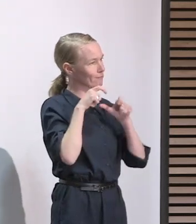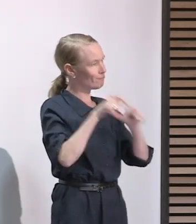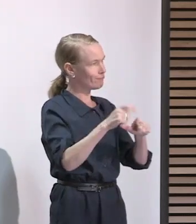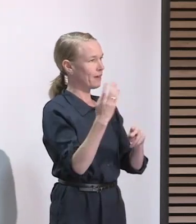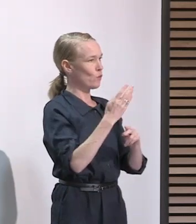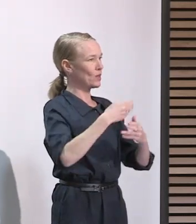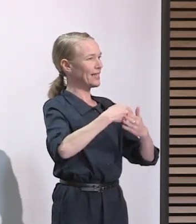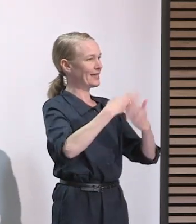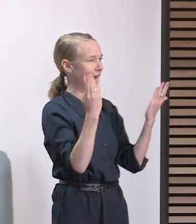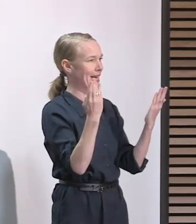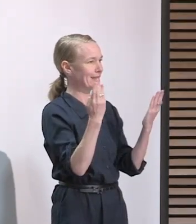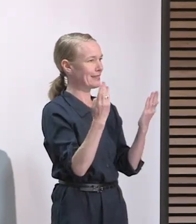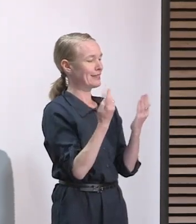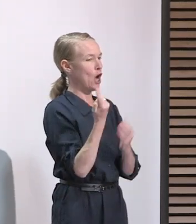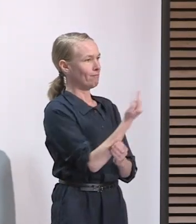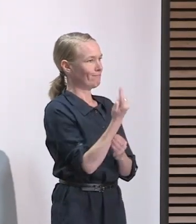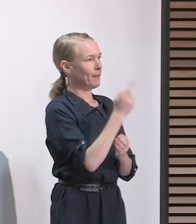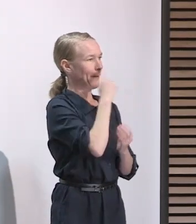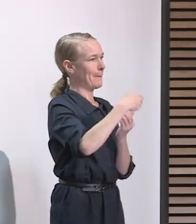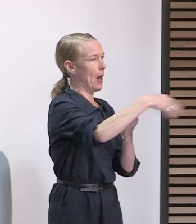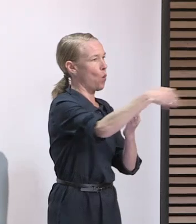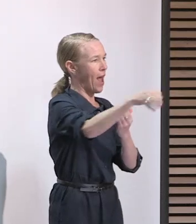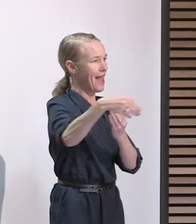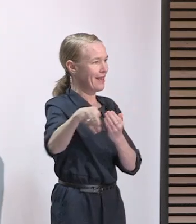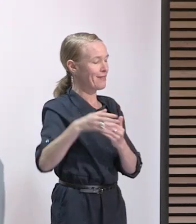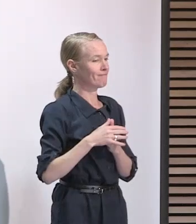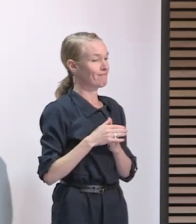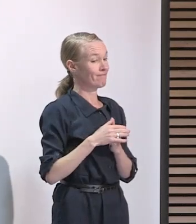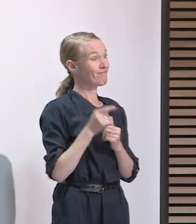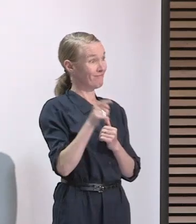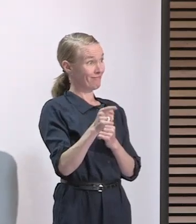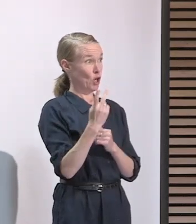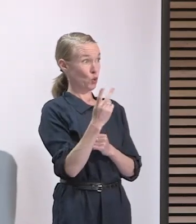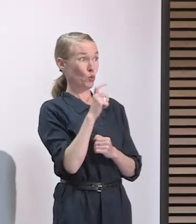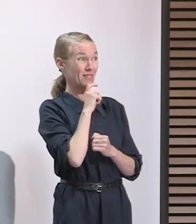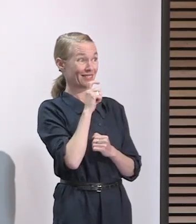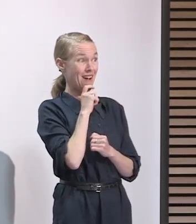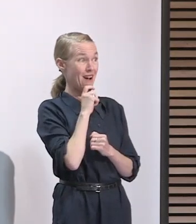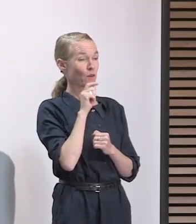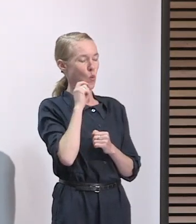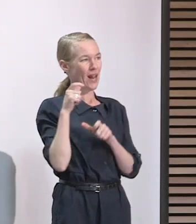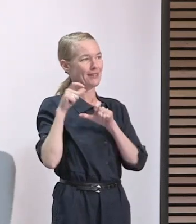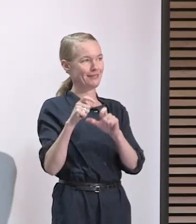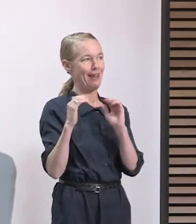the close contacts in Tokoroa and elsewhere do continue to do that 14 days of isolation